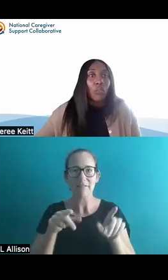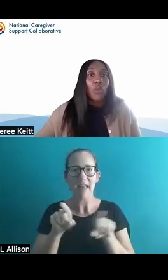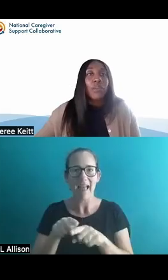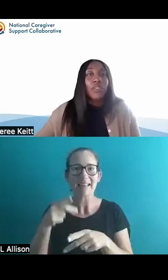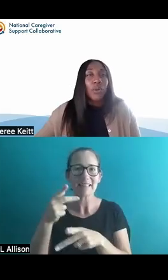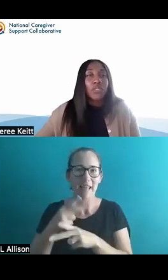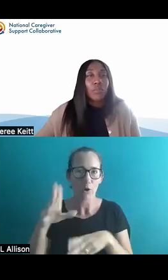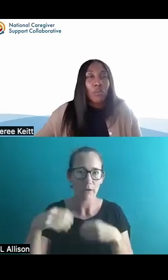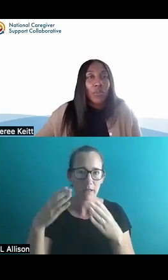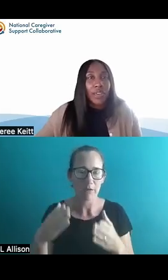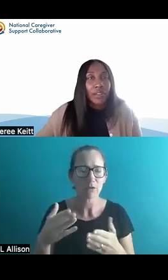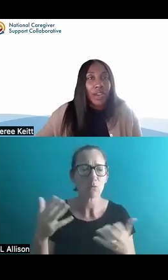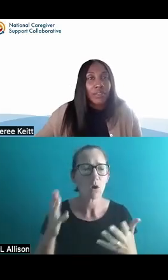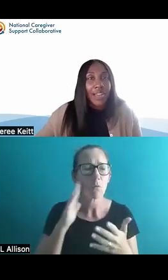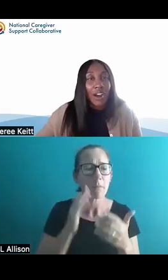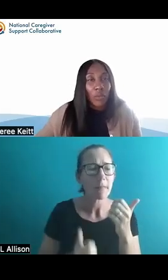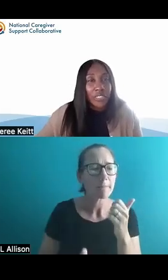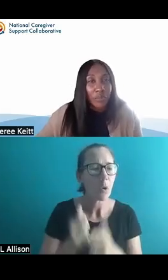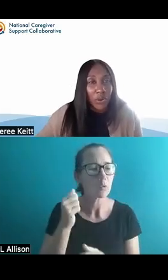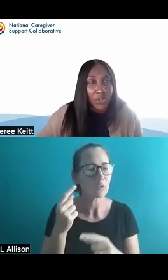what would be the most appropriate, kind of like, outreach approach,